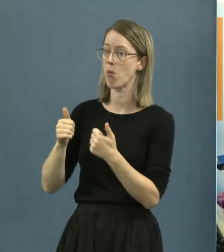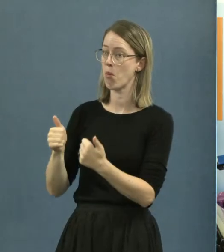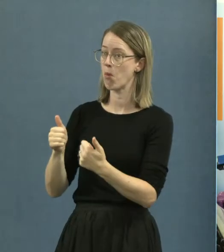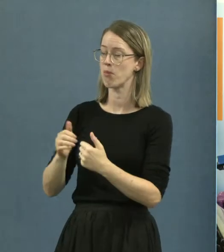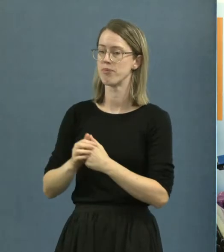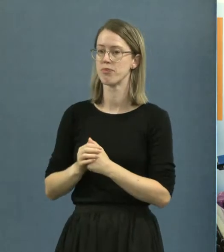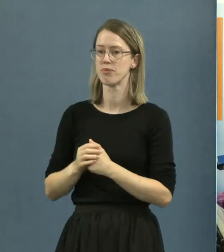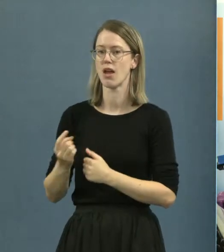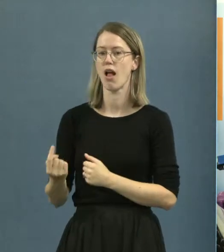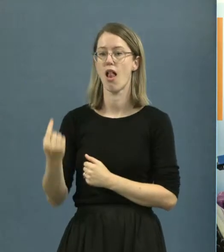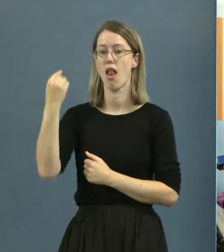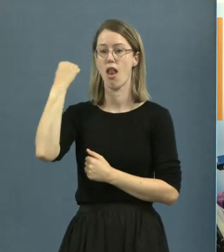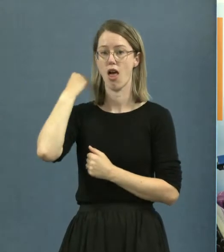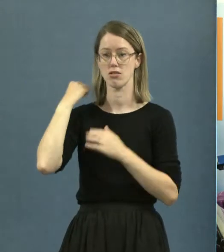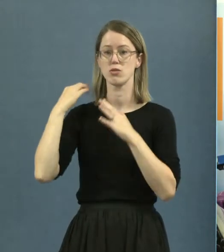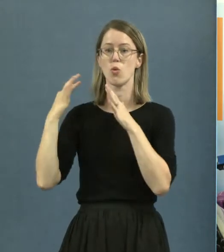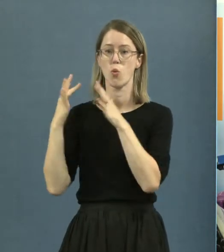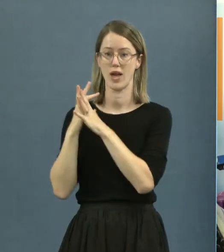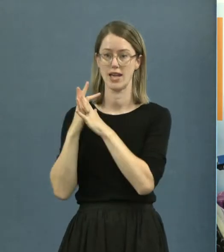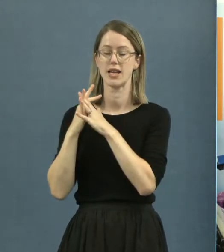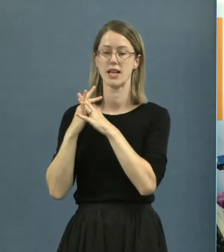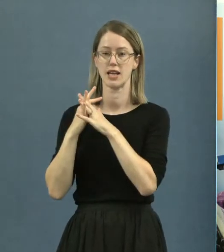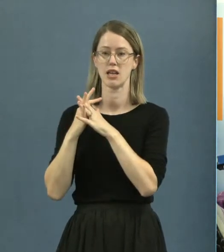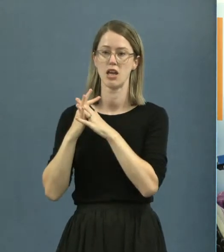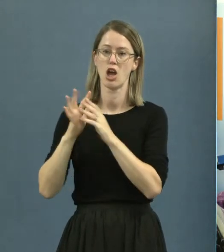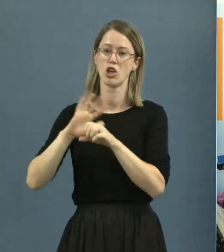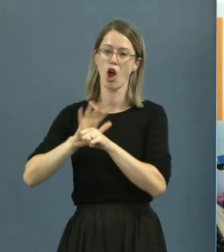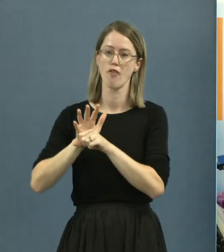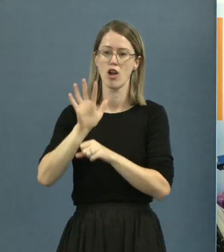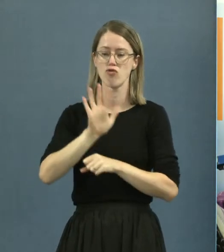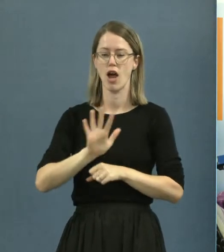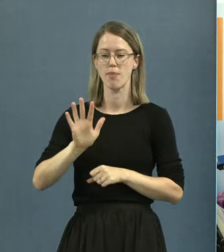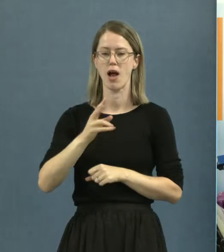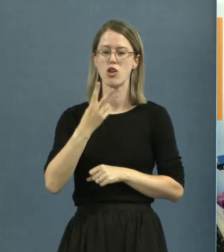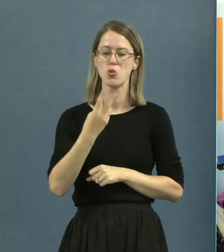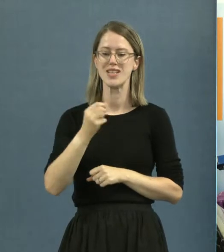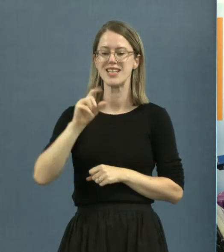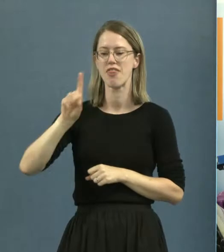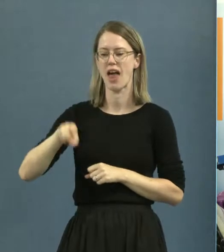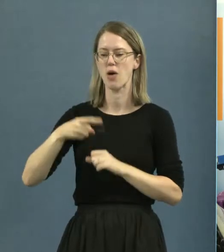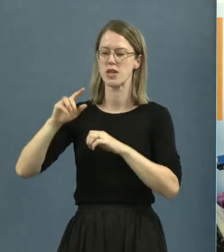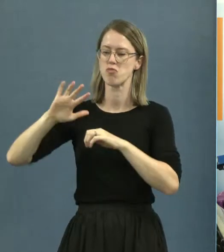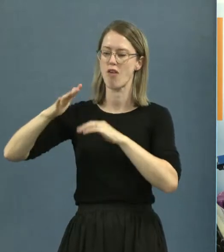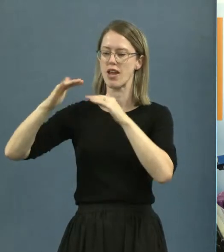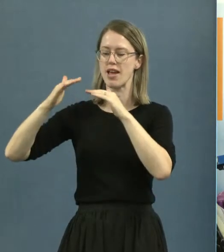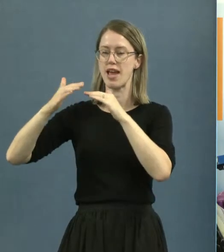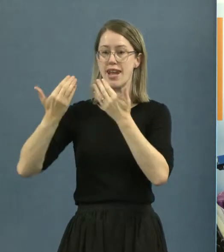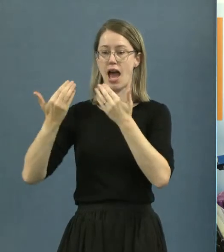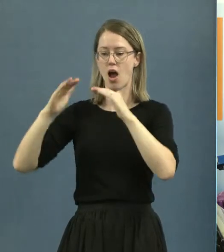For three days last week, case